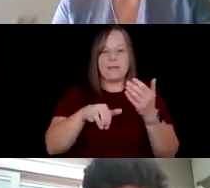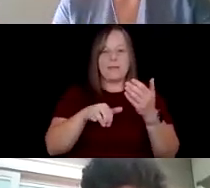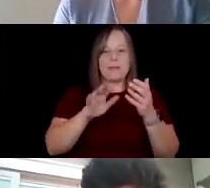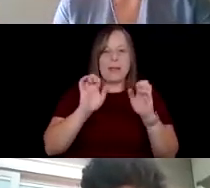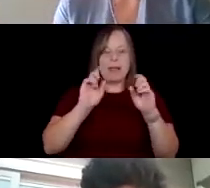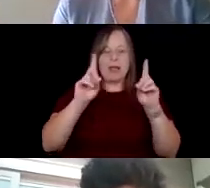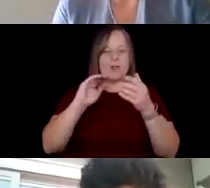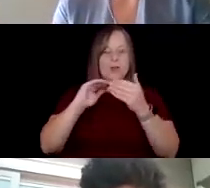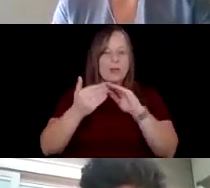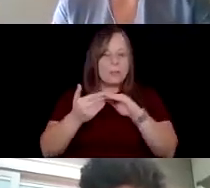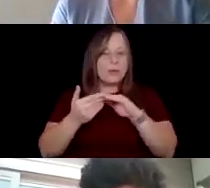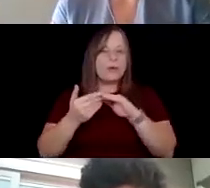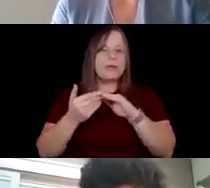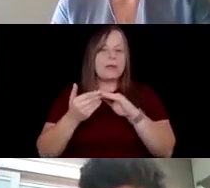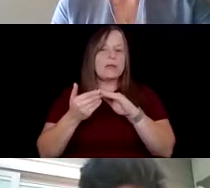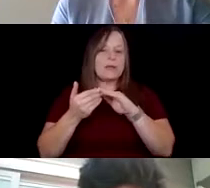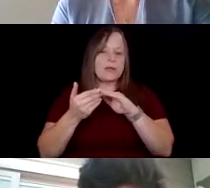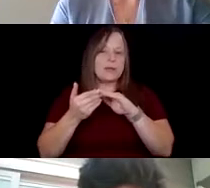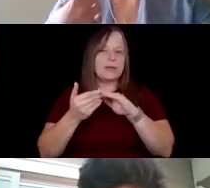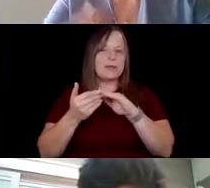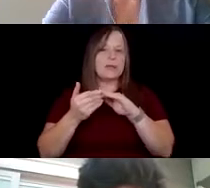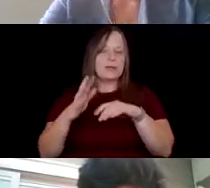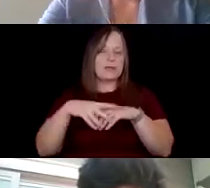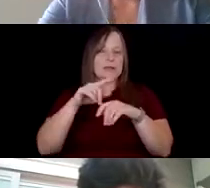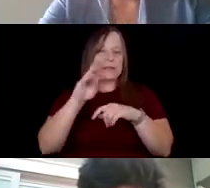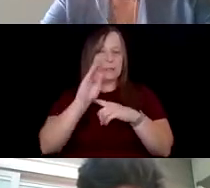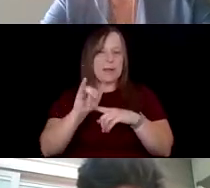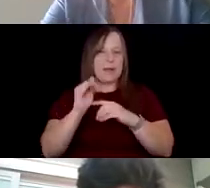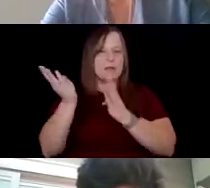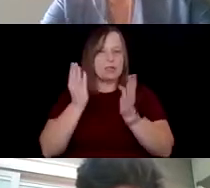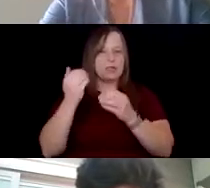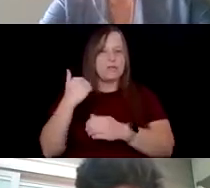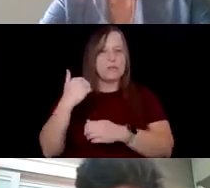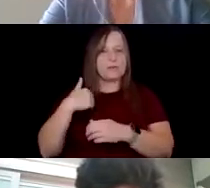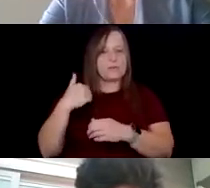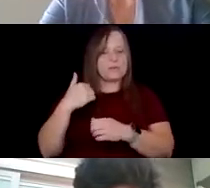the community about traumatic brain injury in military service members and how to get these statuses upgraded.